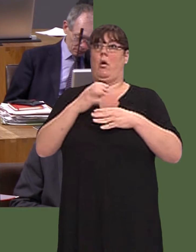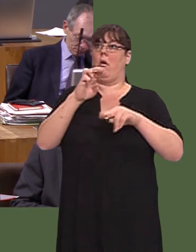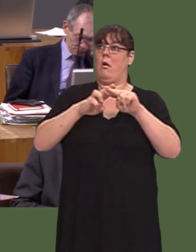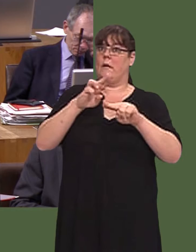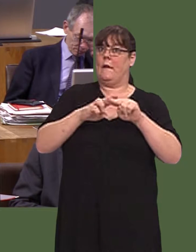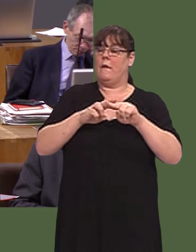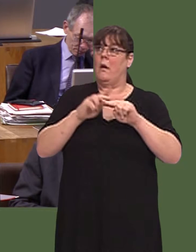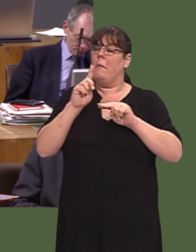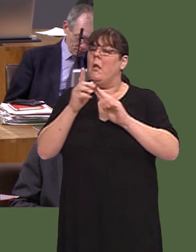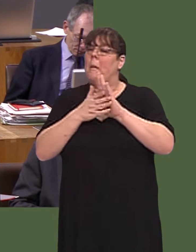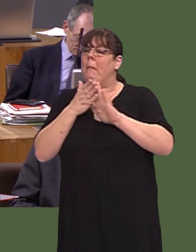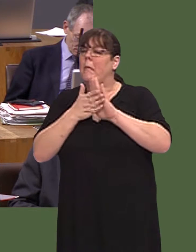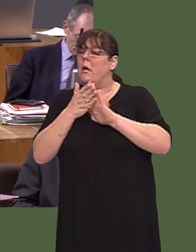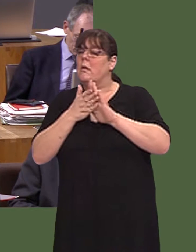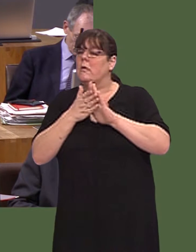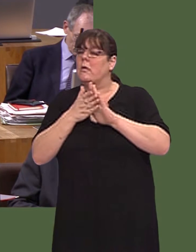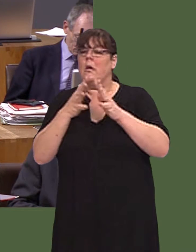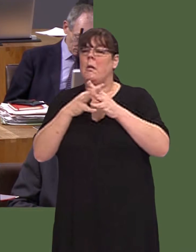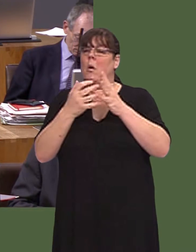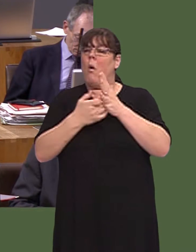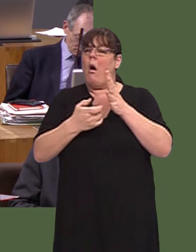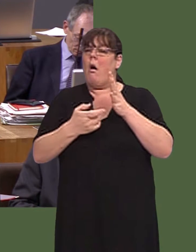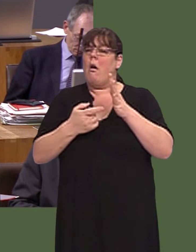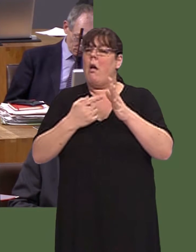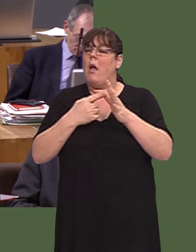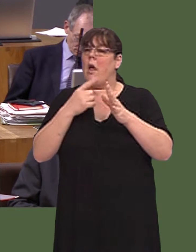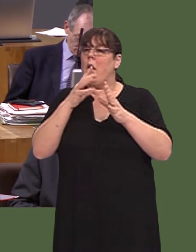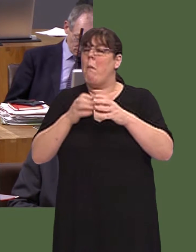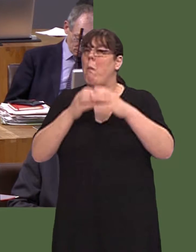in the future that the body canít reconsider where it might go.